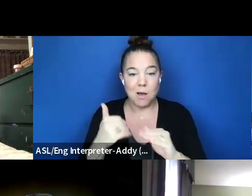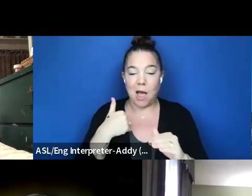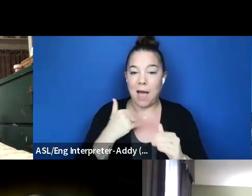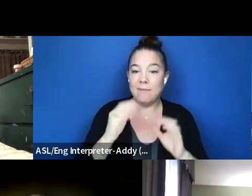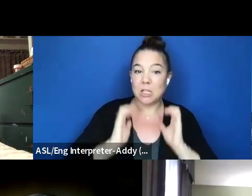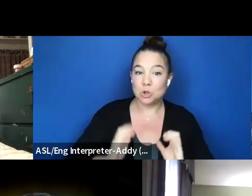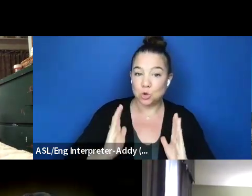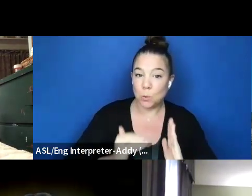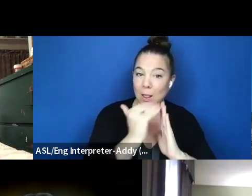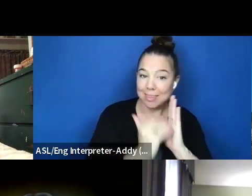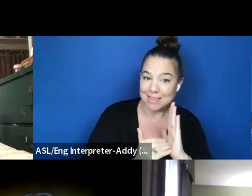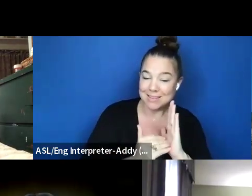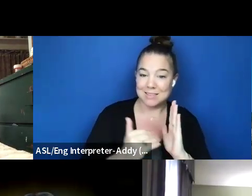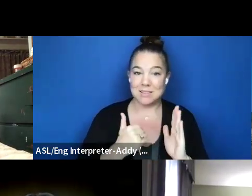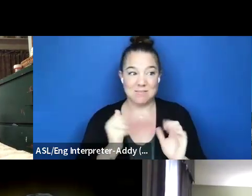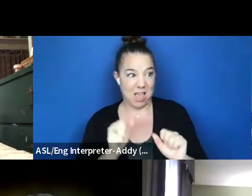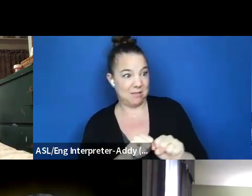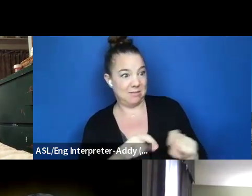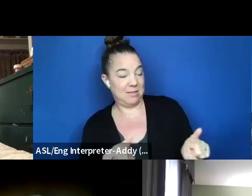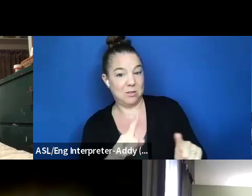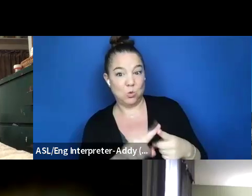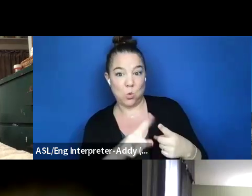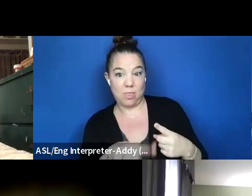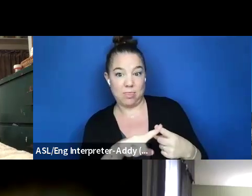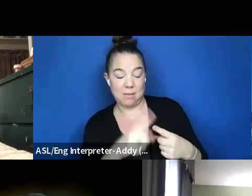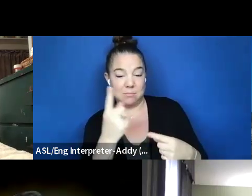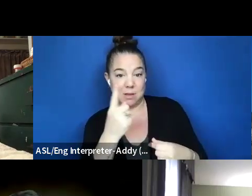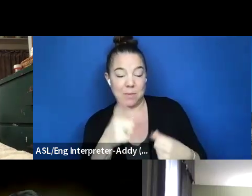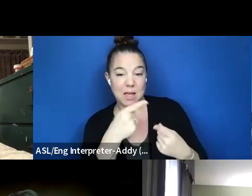Don Posh: We could we send something out to our consumers on this level